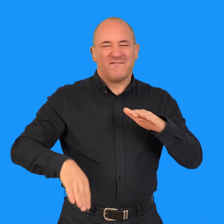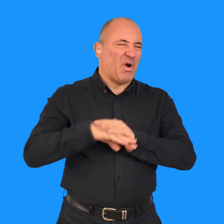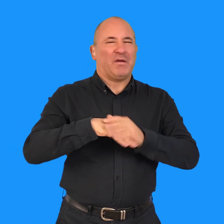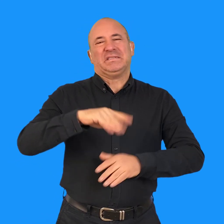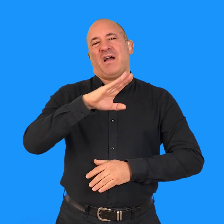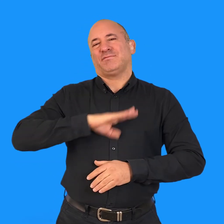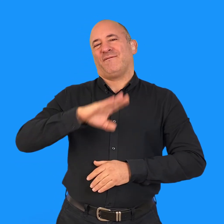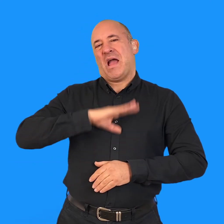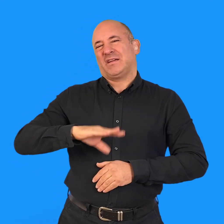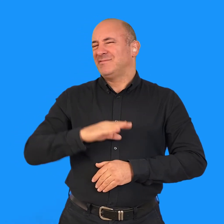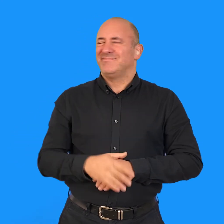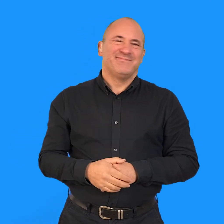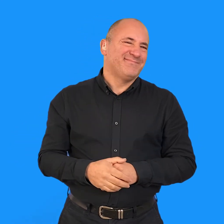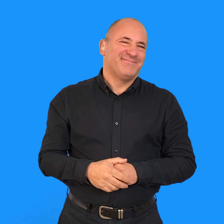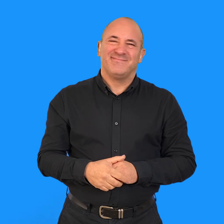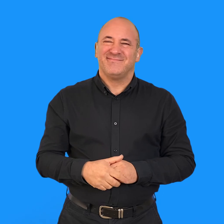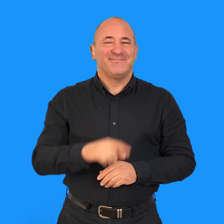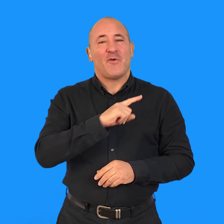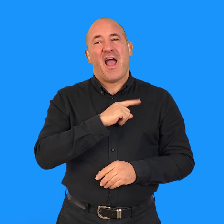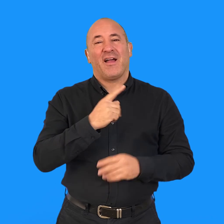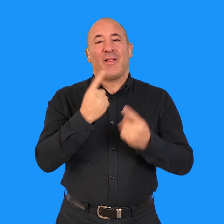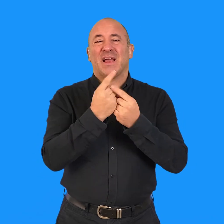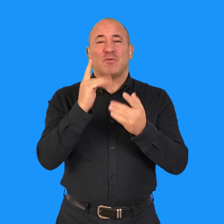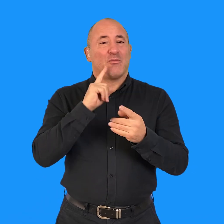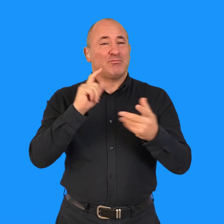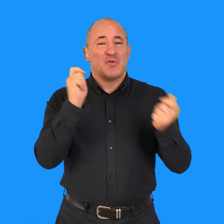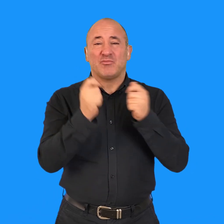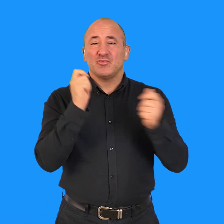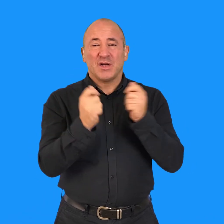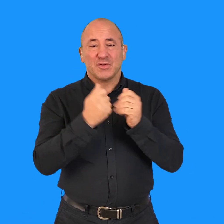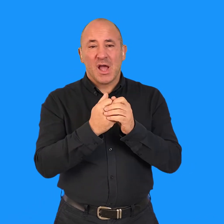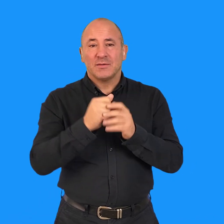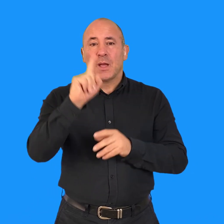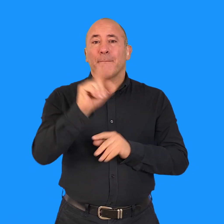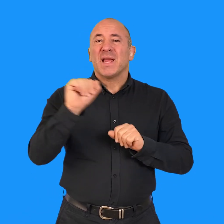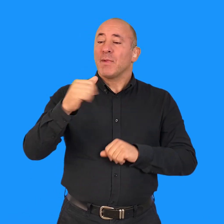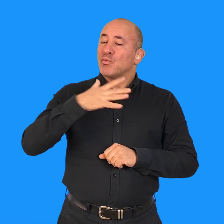I don't think we'll ever get to a point where we'll be 100% satisfied,